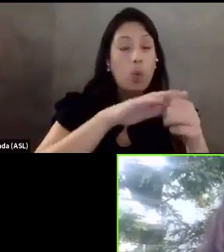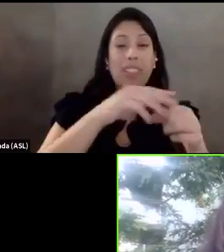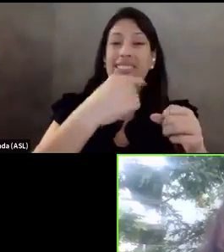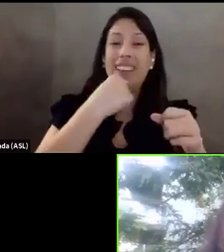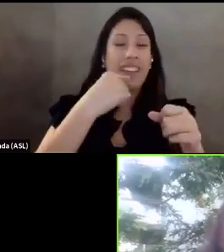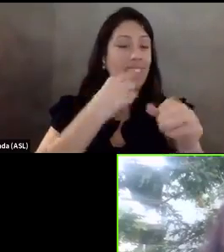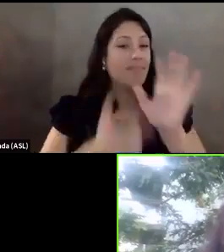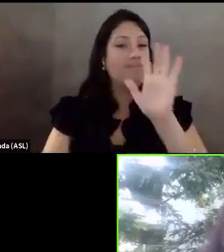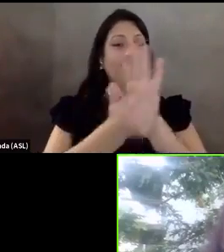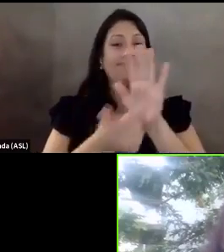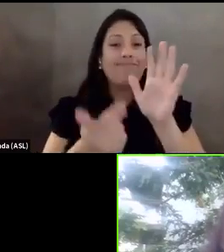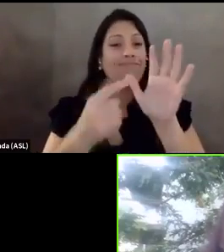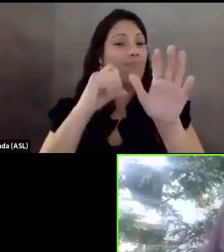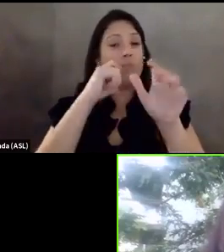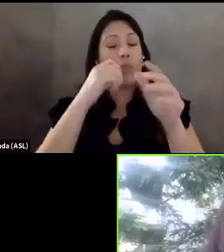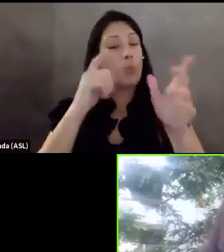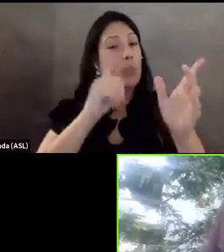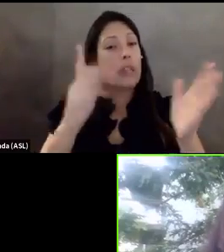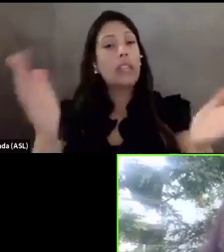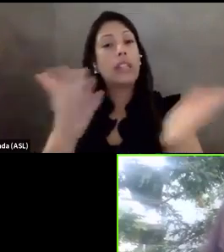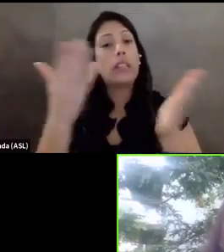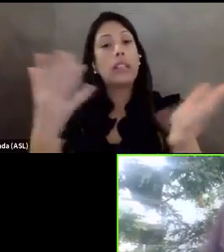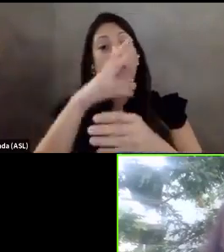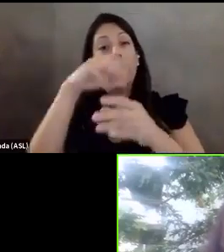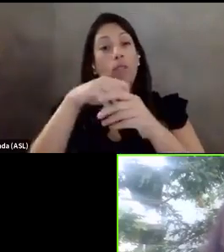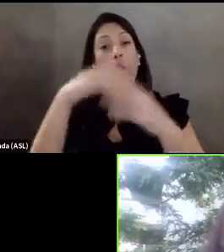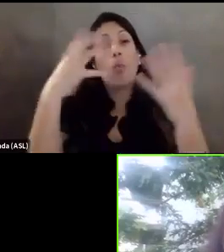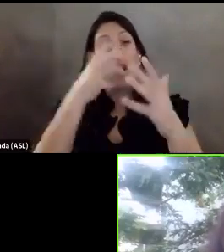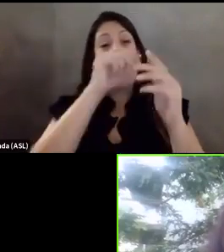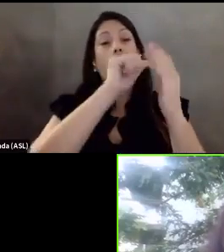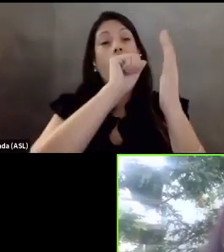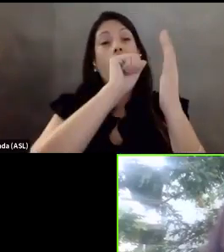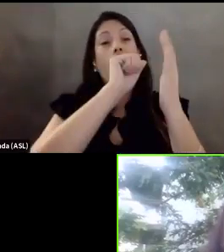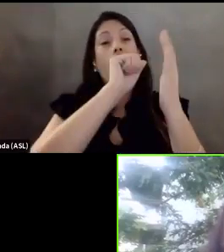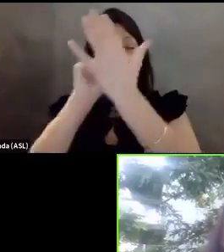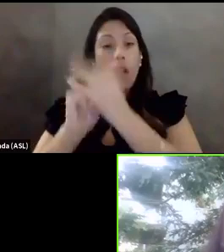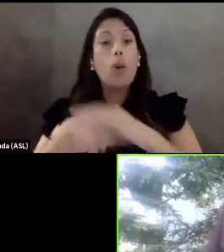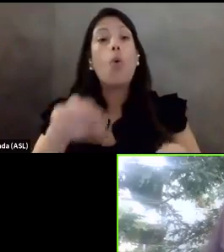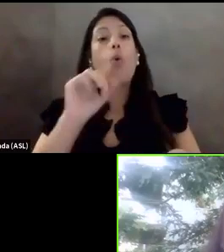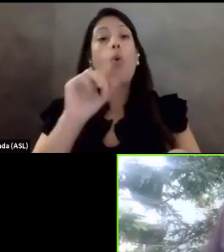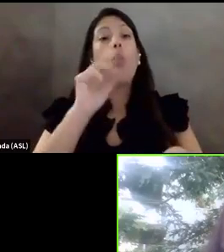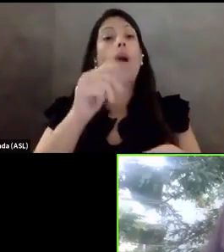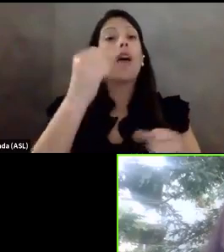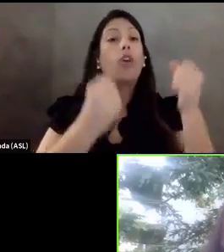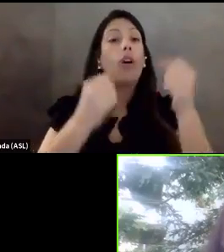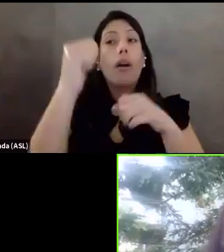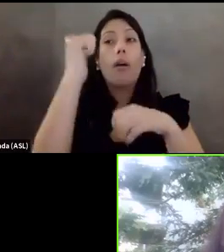treating trunk or treating where kids go from car to car or